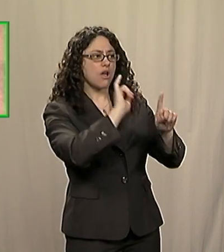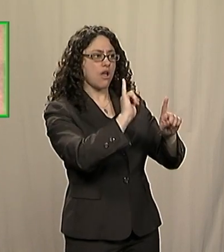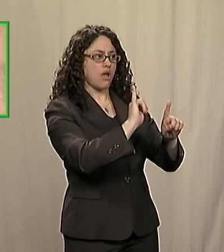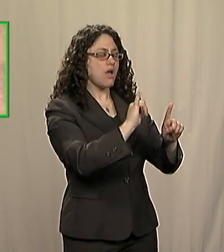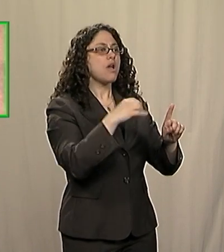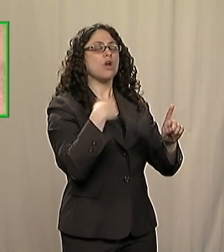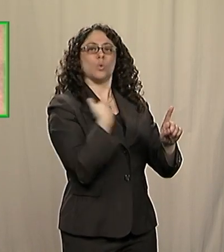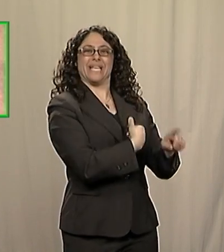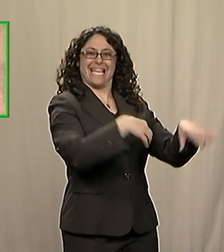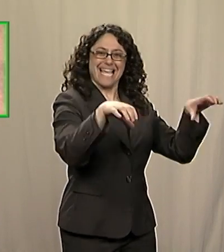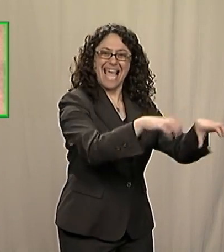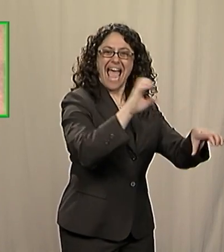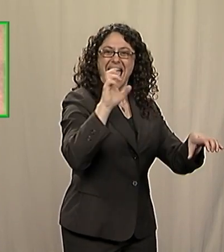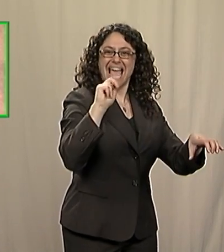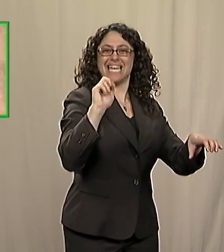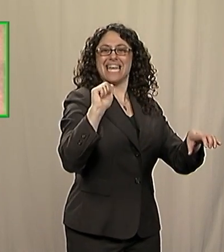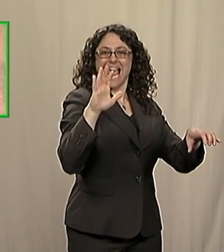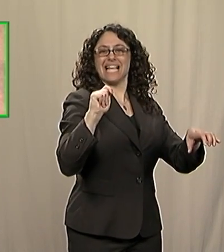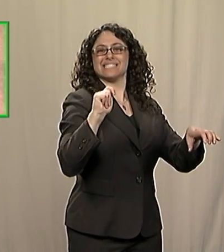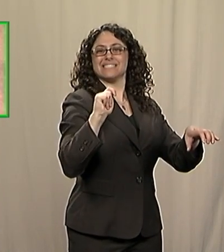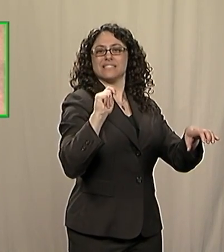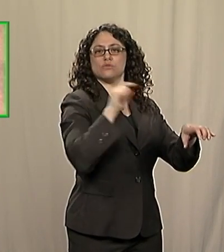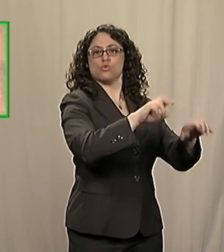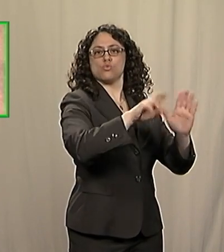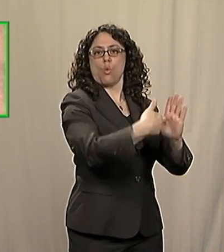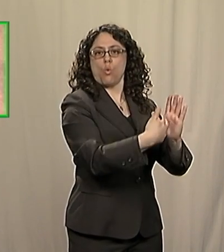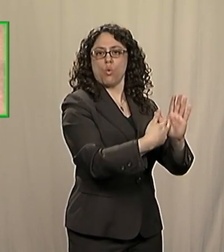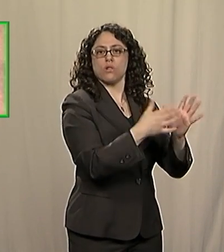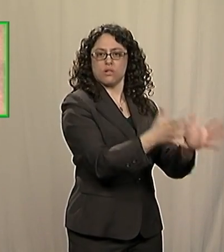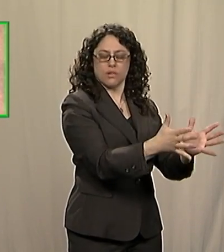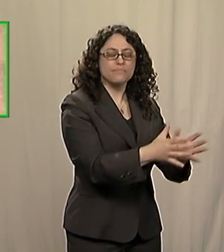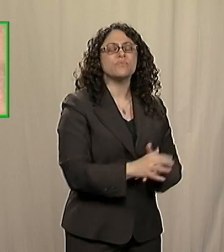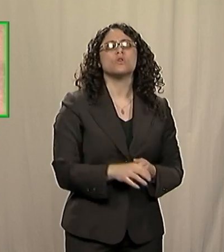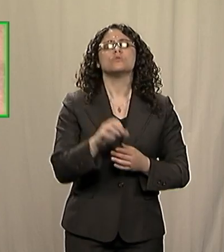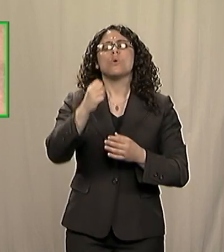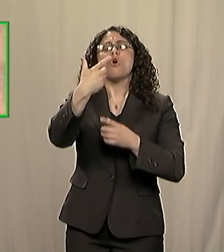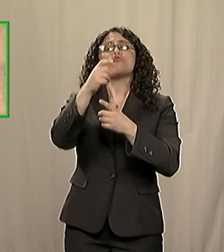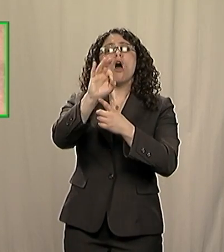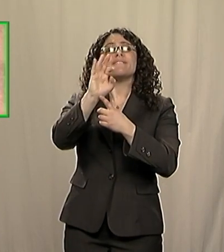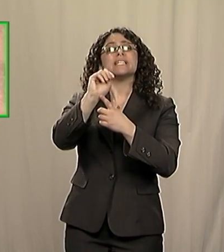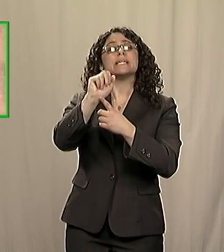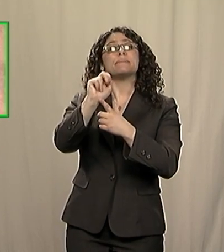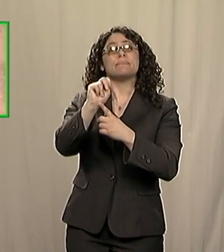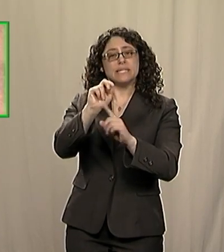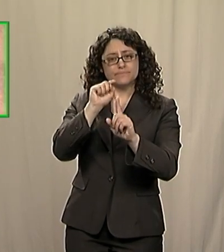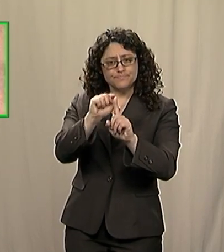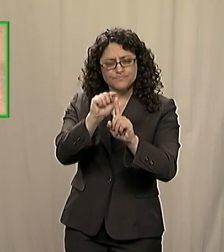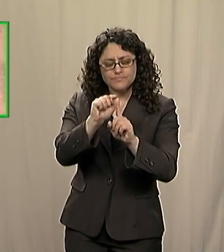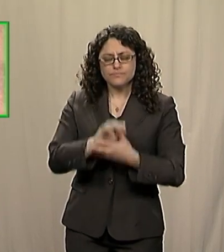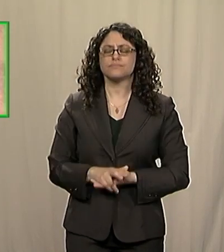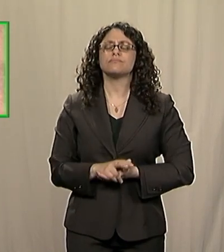I'll talk a little bit about Goffman's work. He said and some of the literature